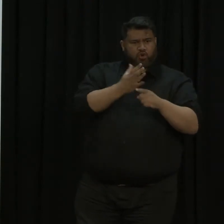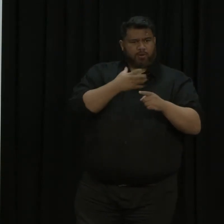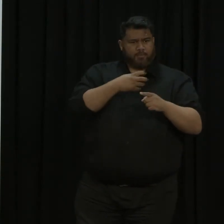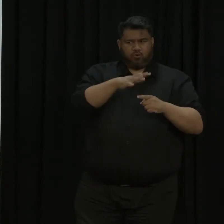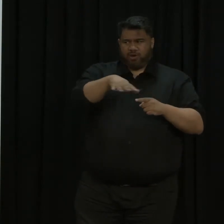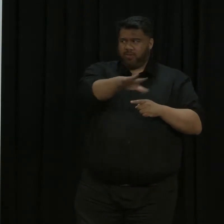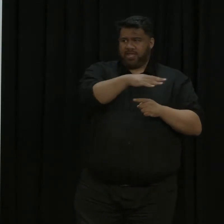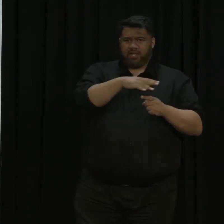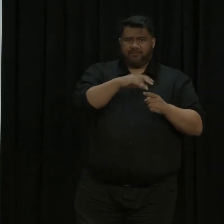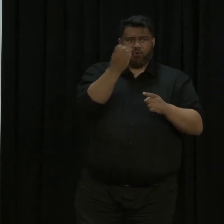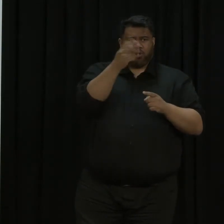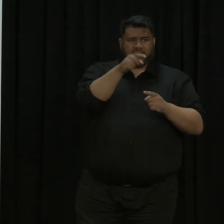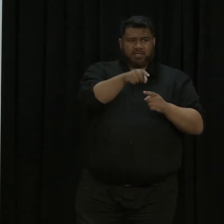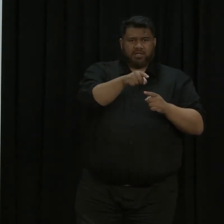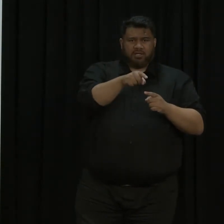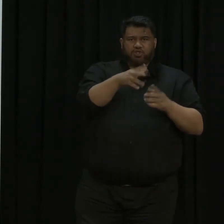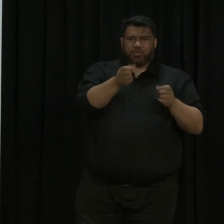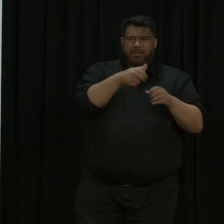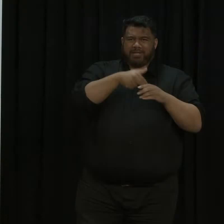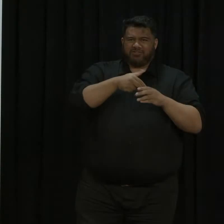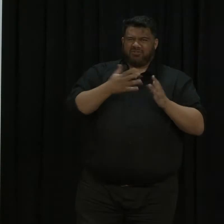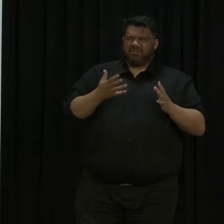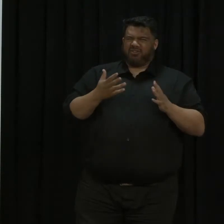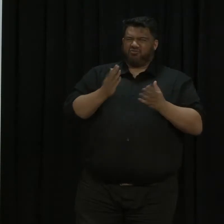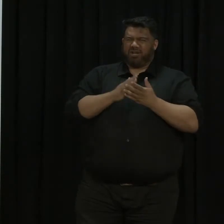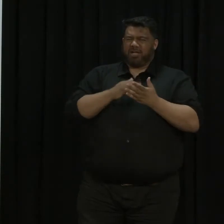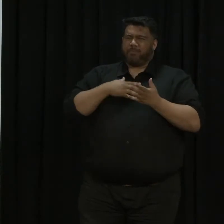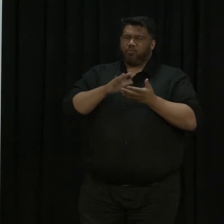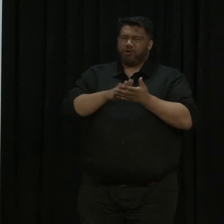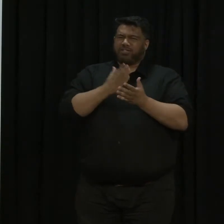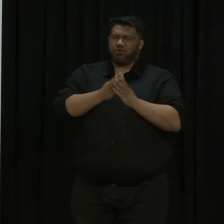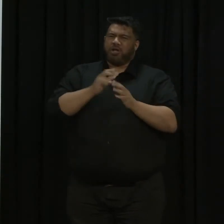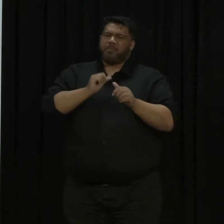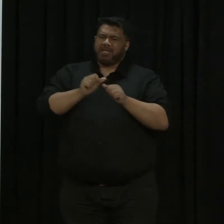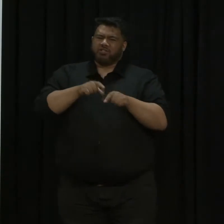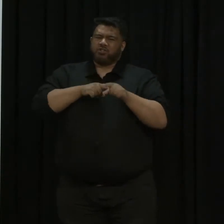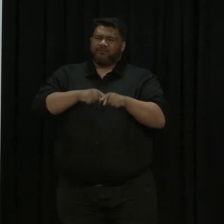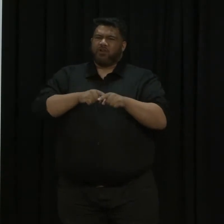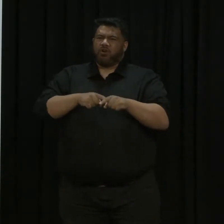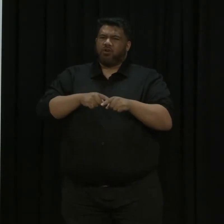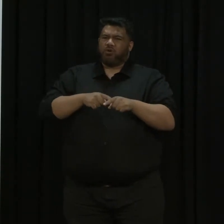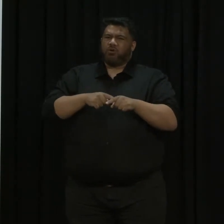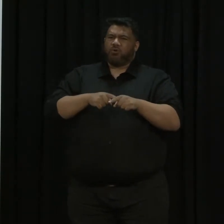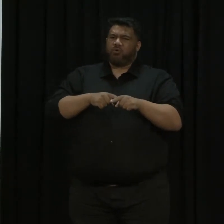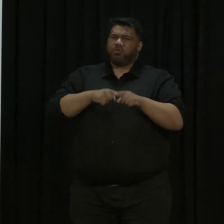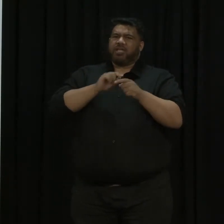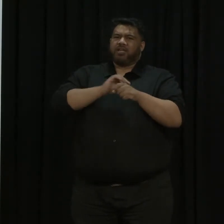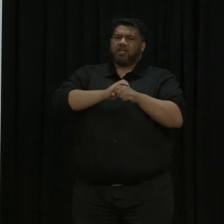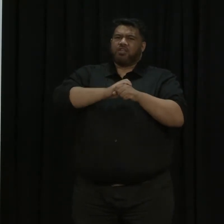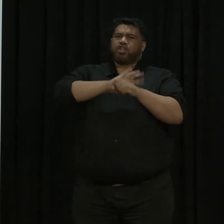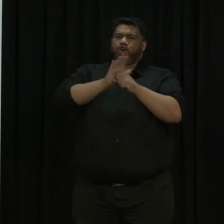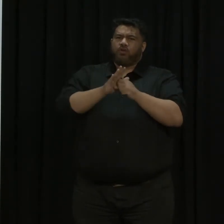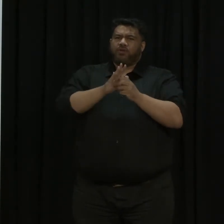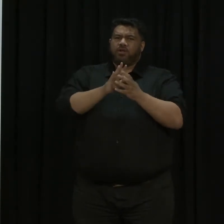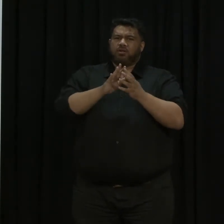they are going to be diverted, going further into the area where the cases have been too